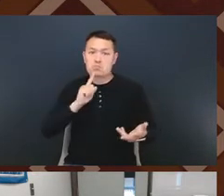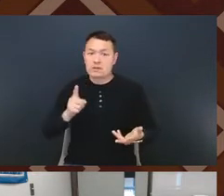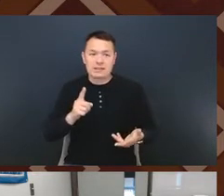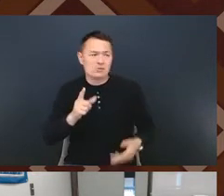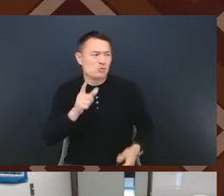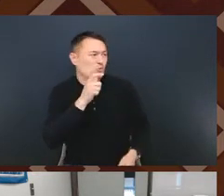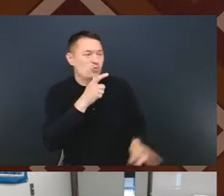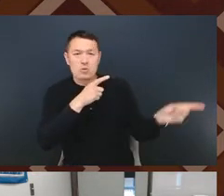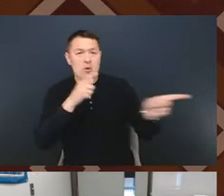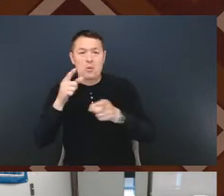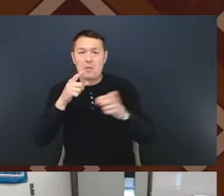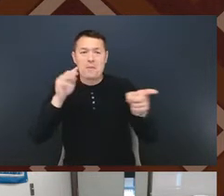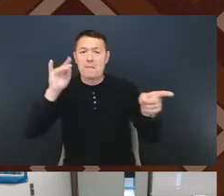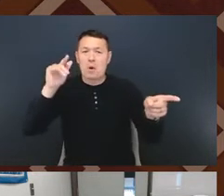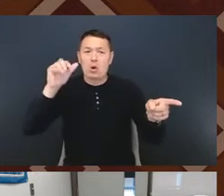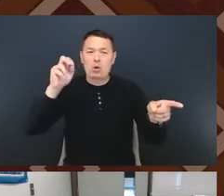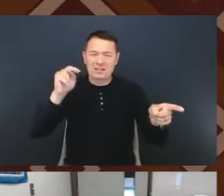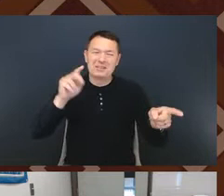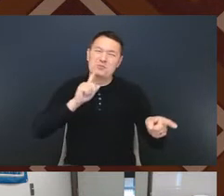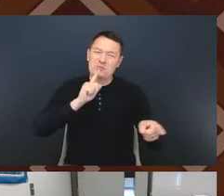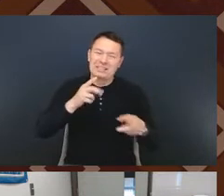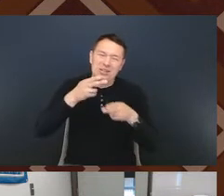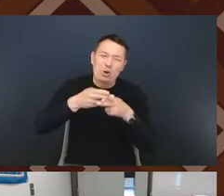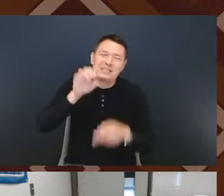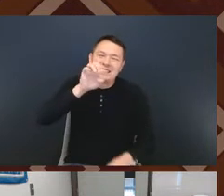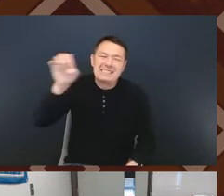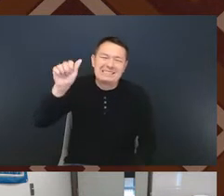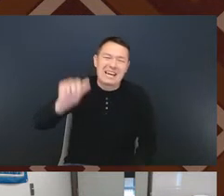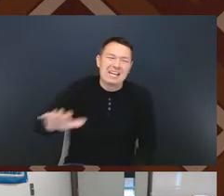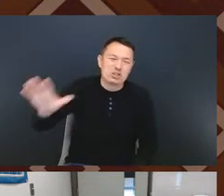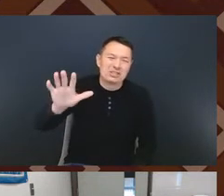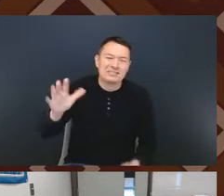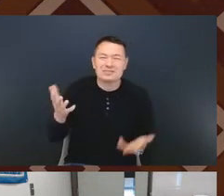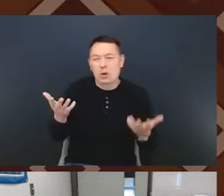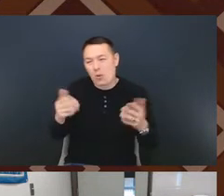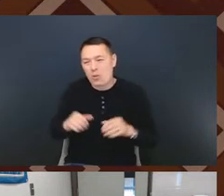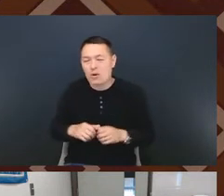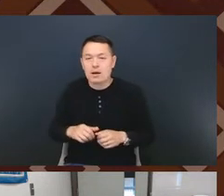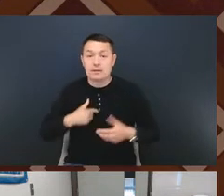there, primarily referring to East Asian so he said, I'm Malay.